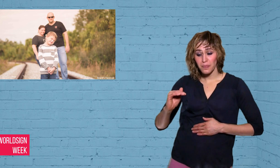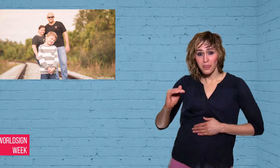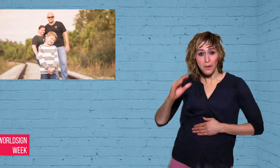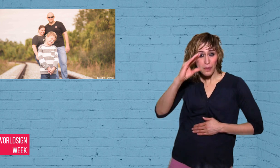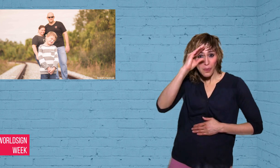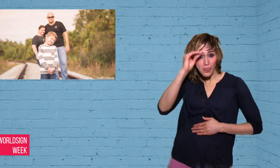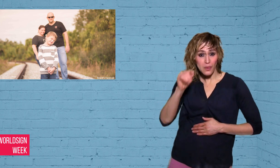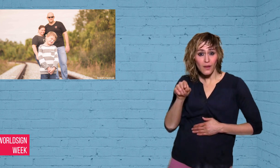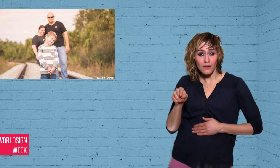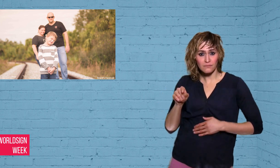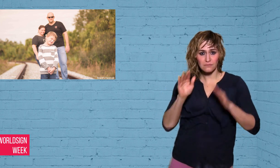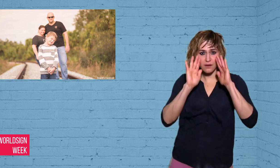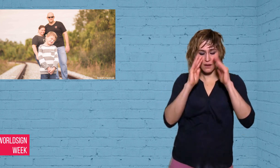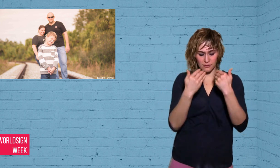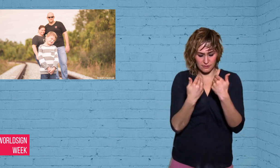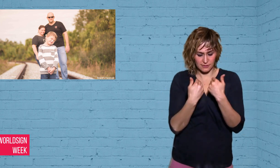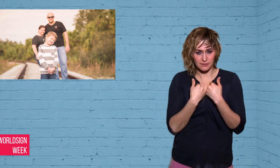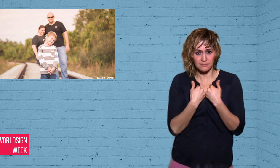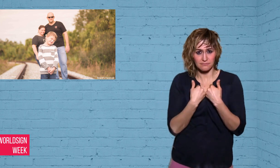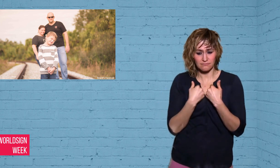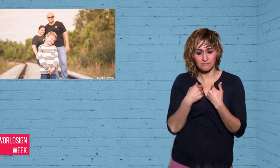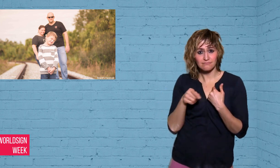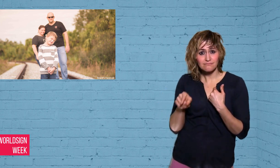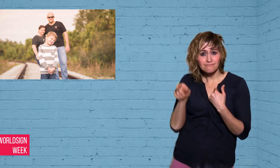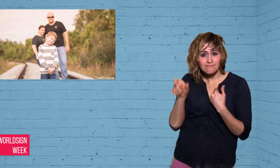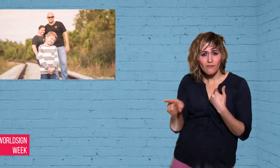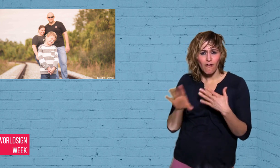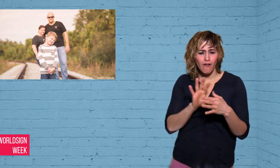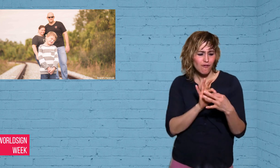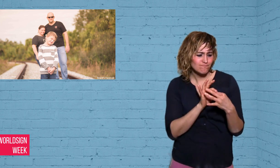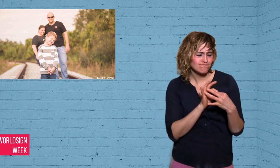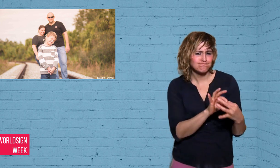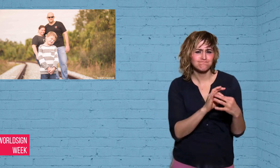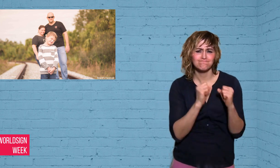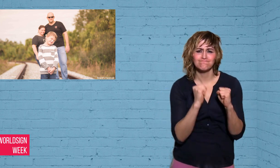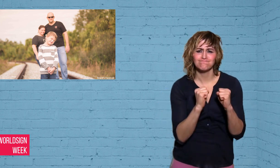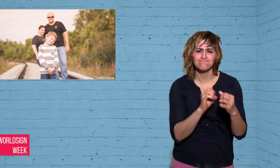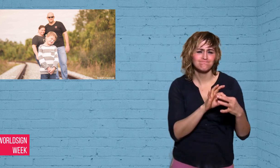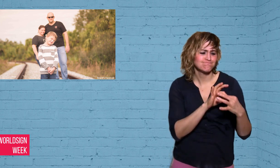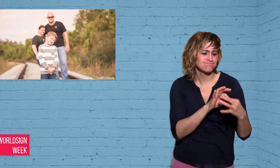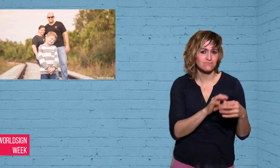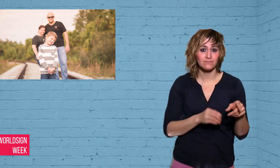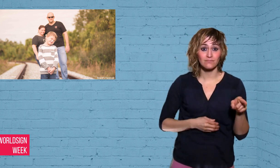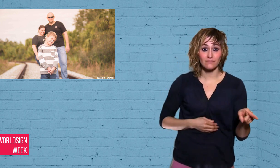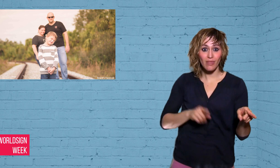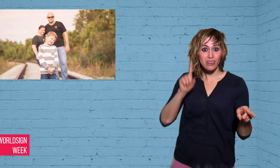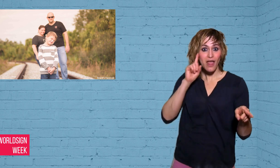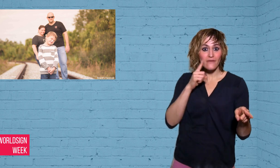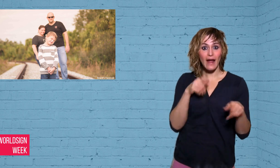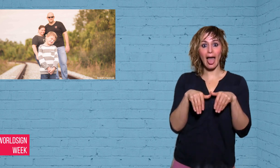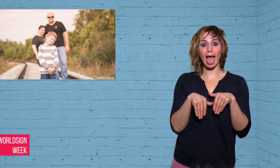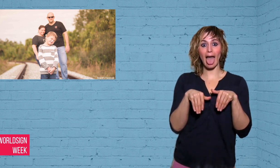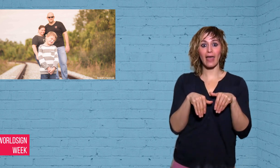Dawn: Connor Guillet in the American state